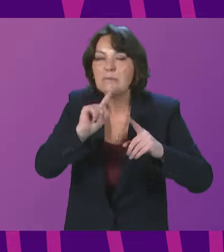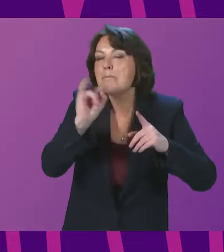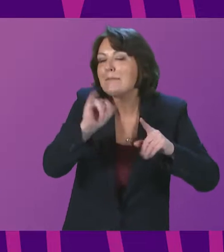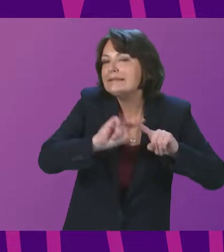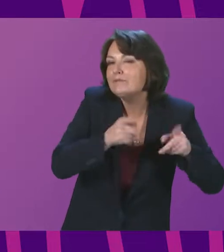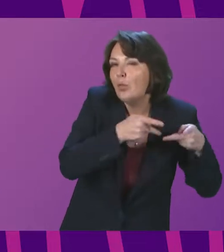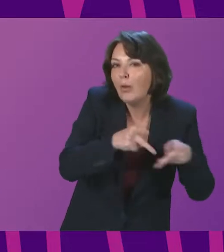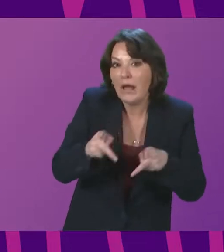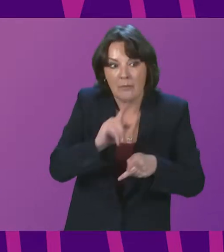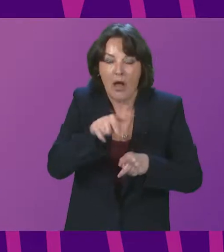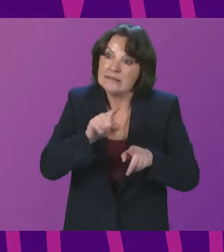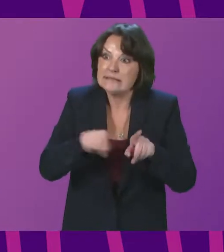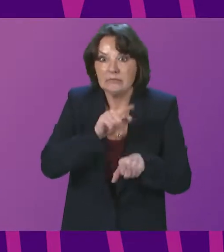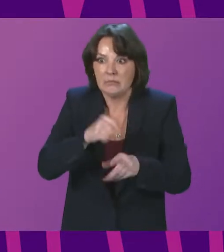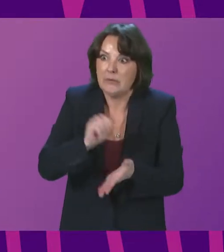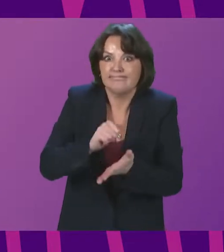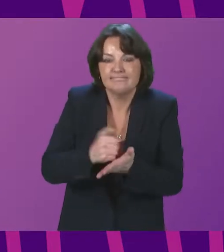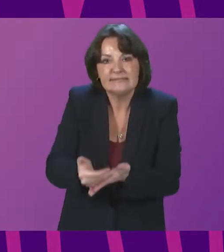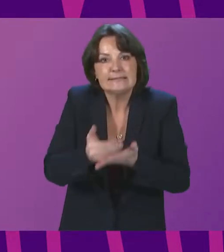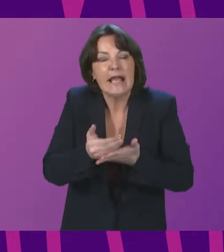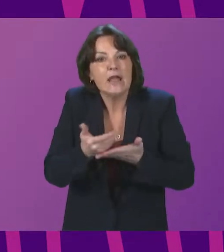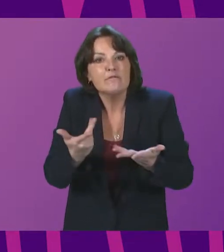might allow jobs to be saved and protected.